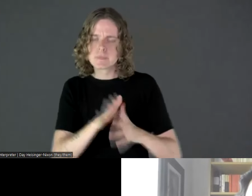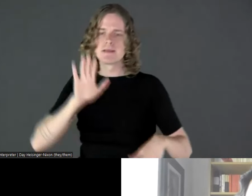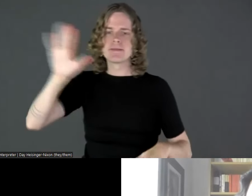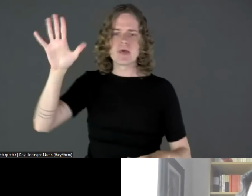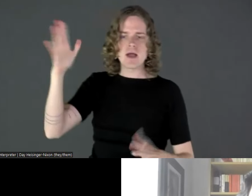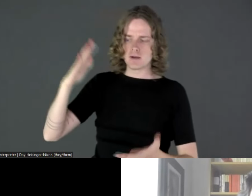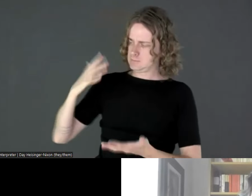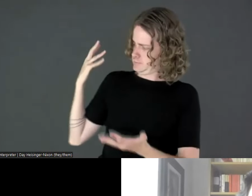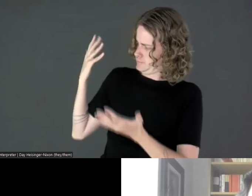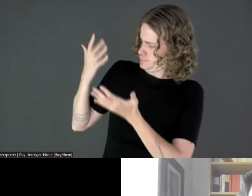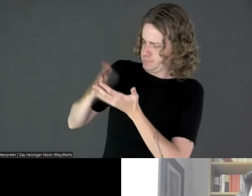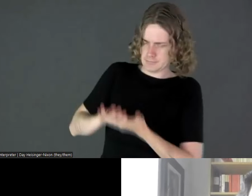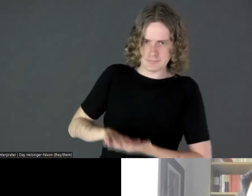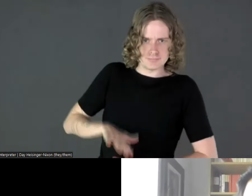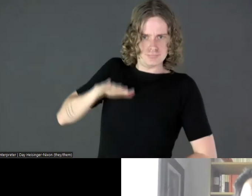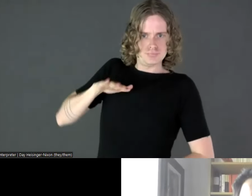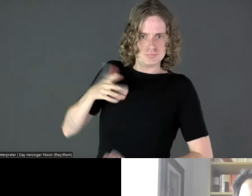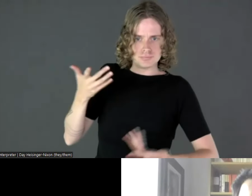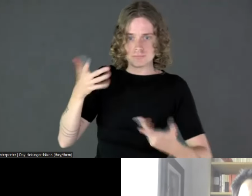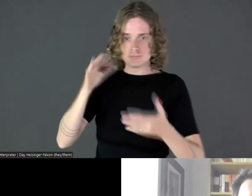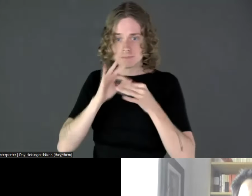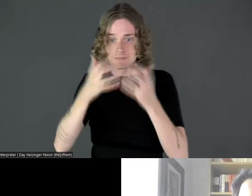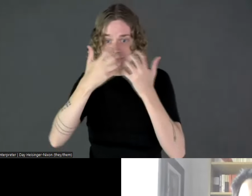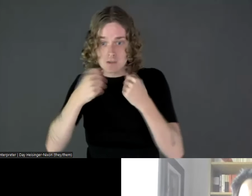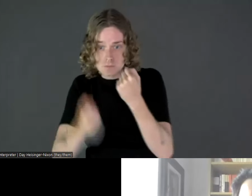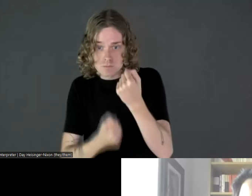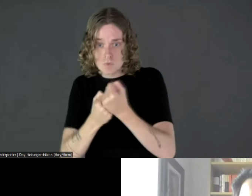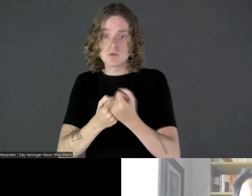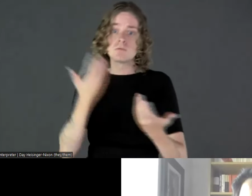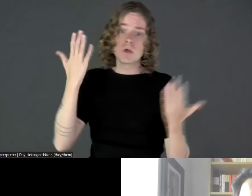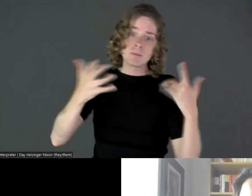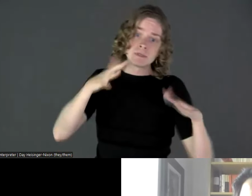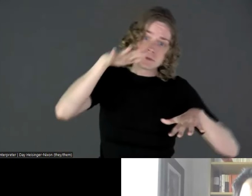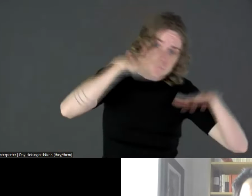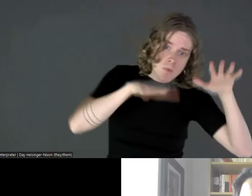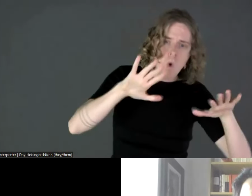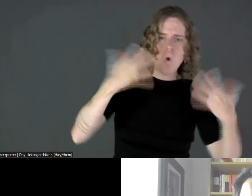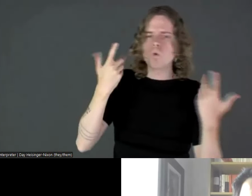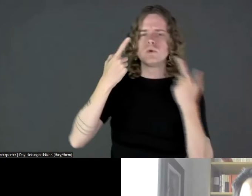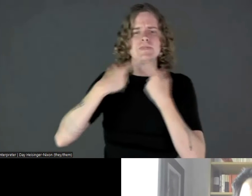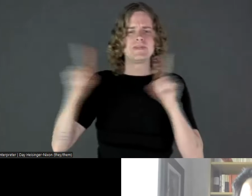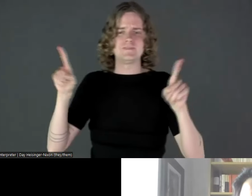support, whether there are similar or different to the experience of organized in the education